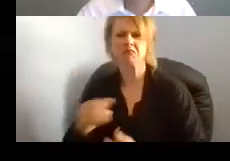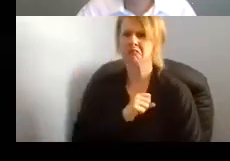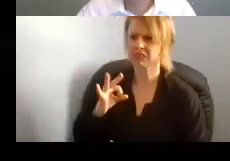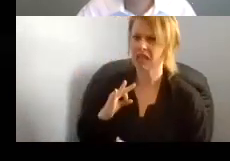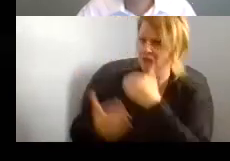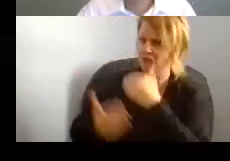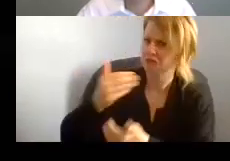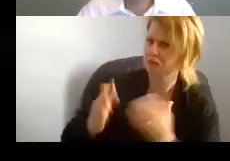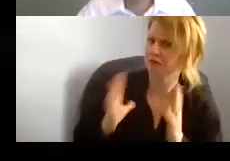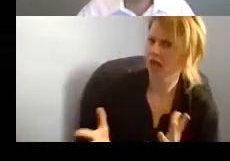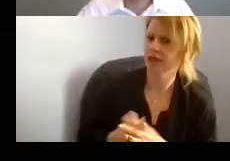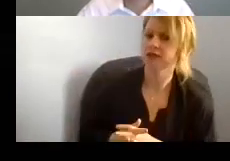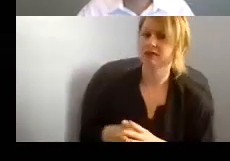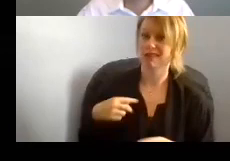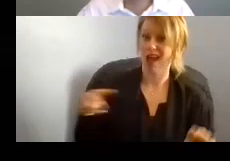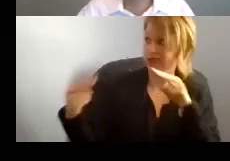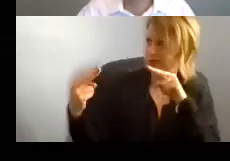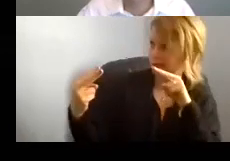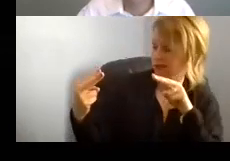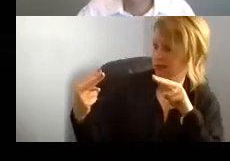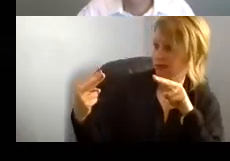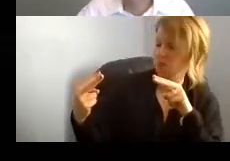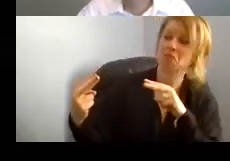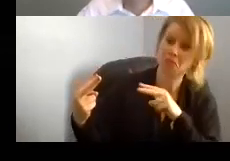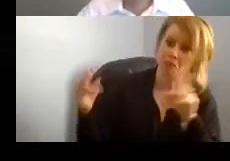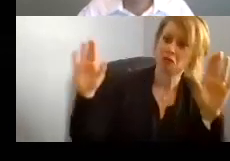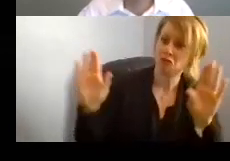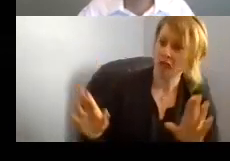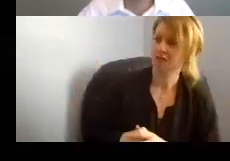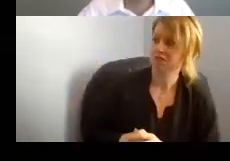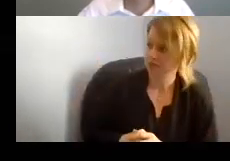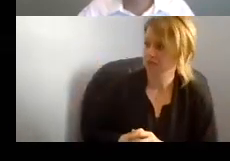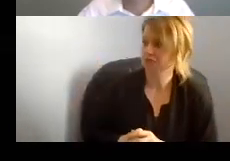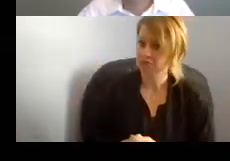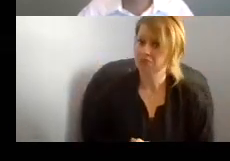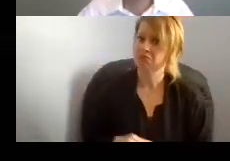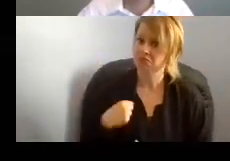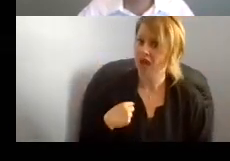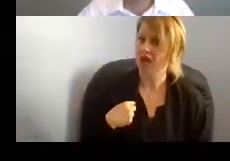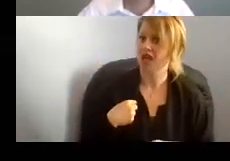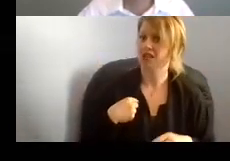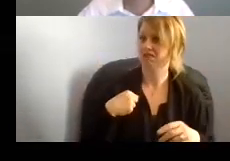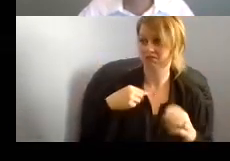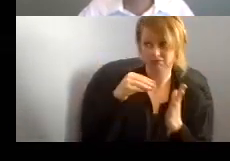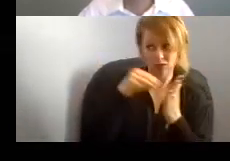And I just looked at her, and I said, that’s great to hear because I hear a lot of the teachers are still upset and yelling a bit more at the students,